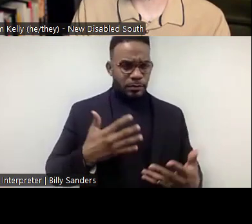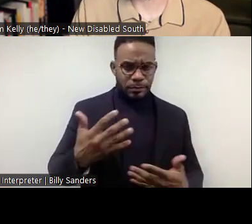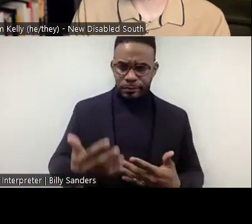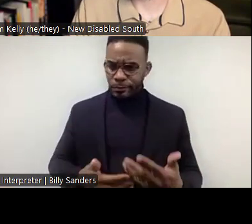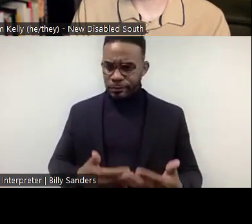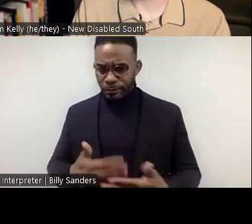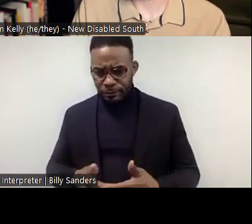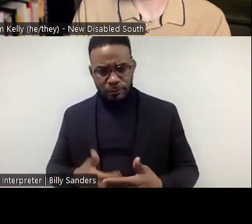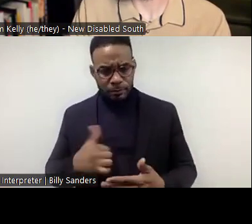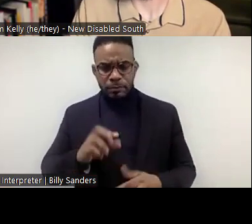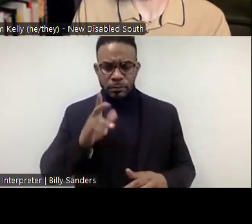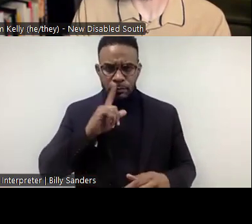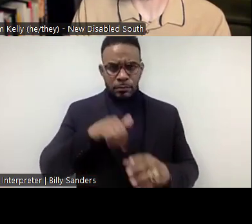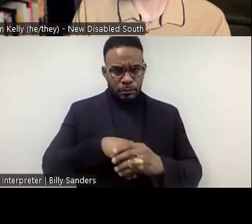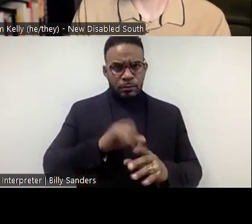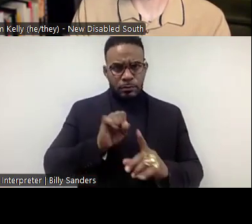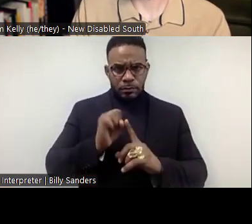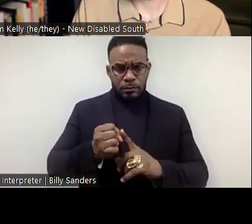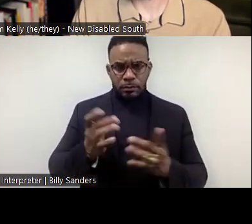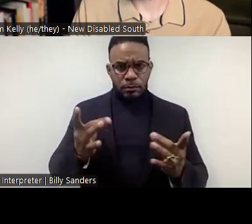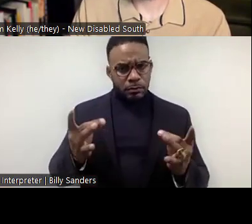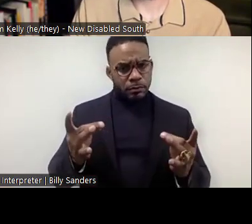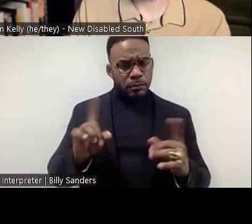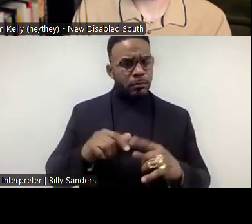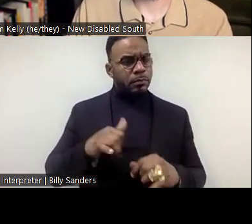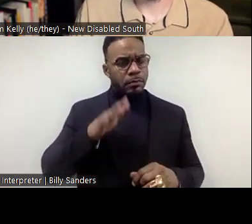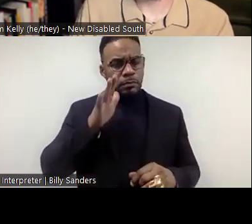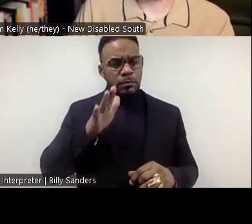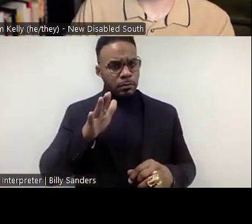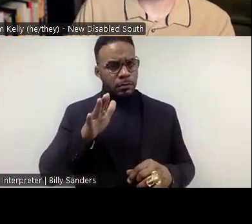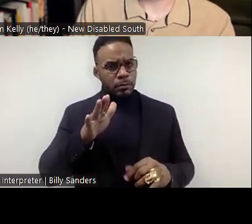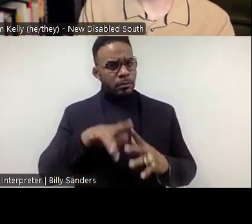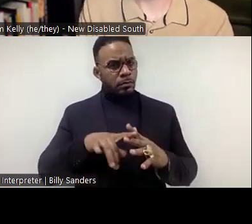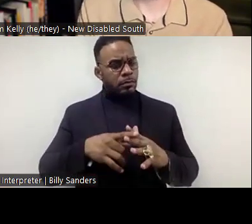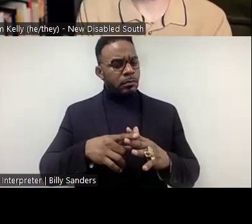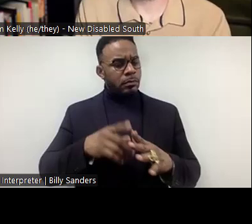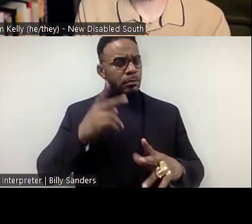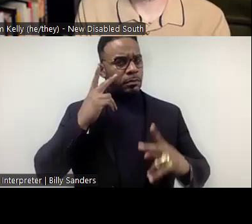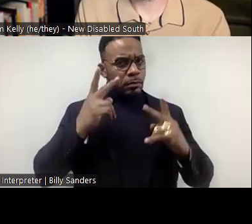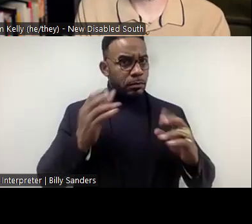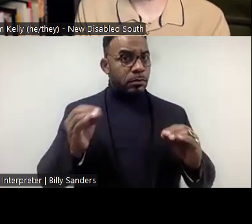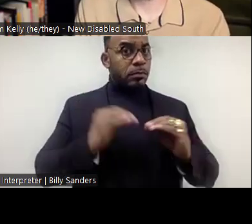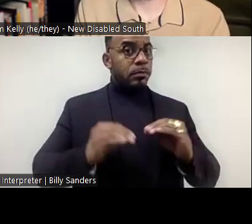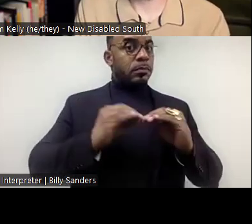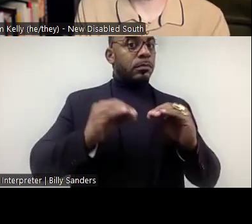racial disparities in healthcare. We're going to be in a situation where we're going to